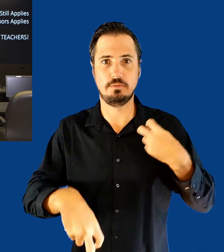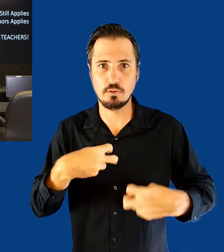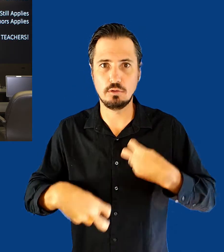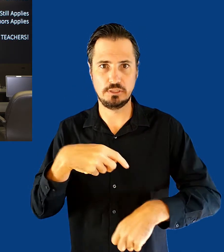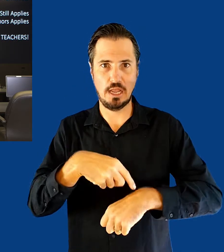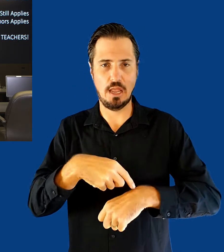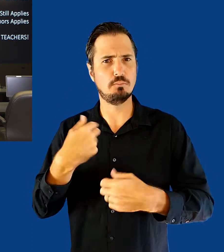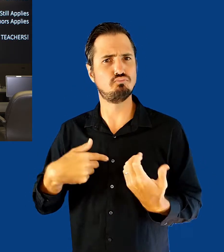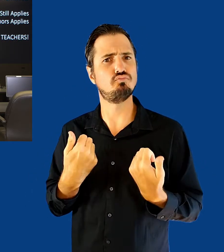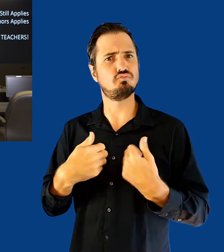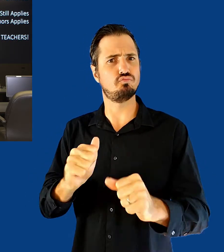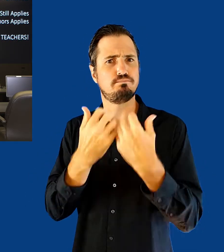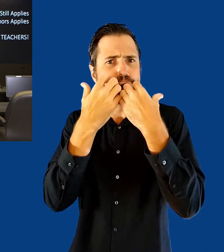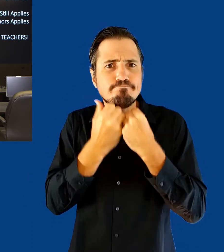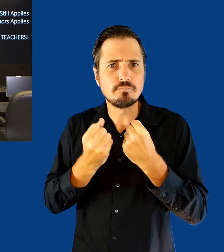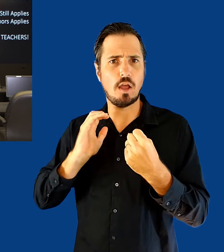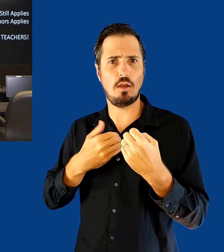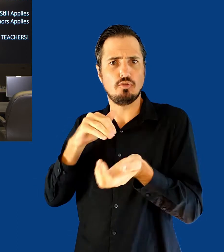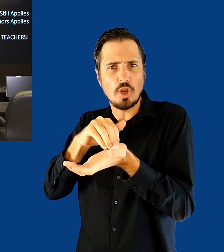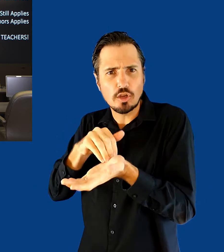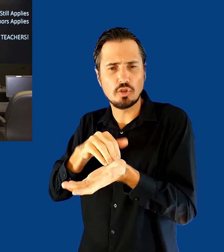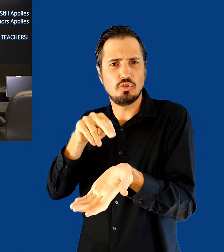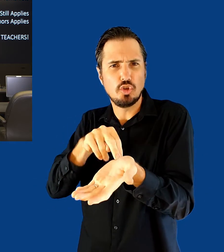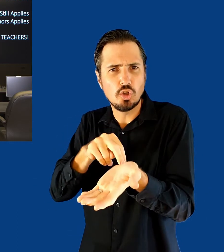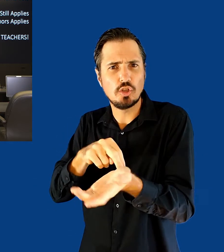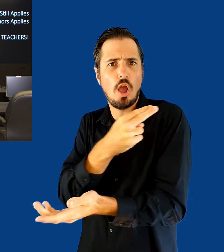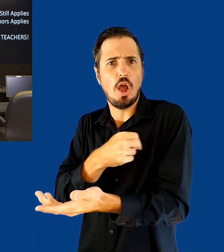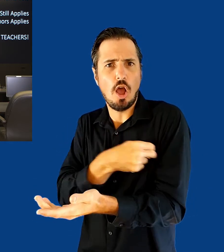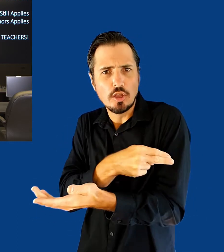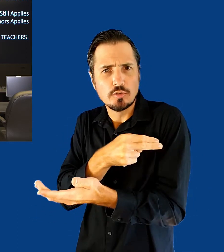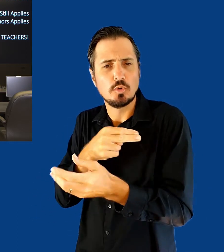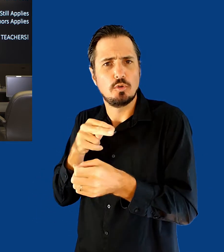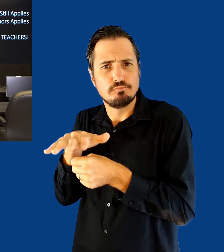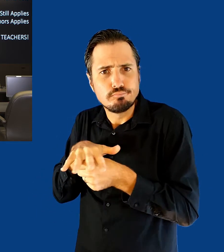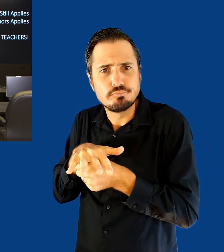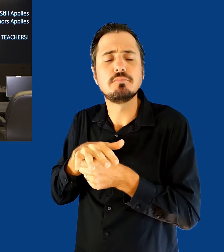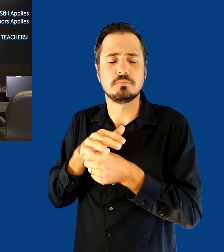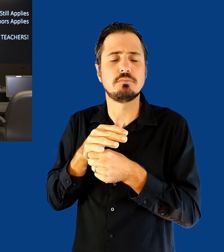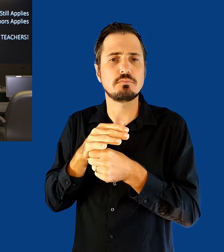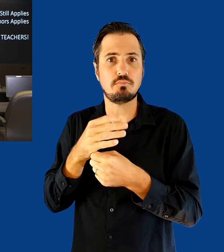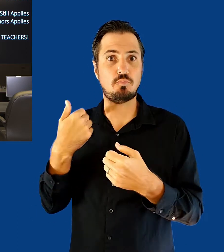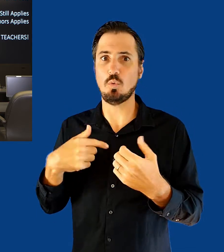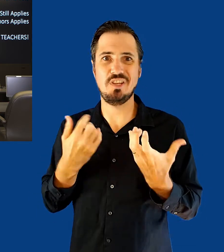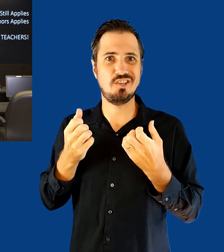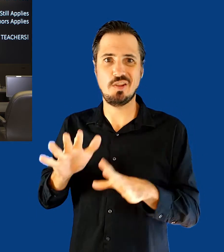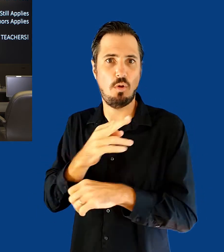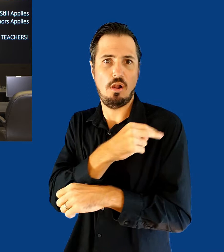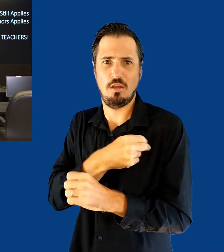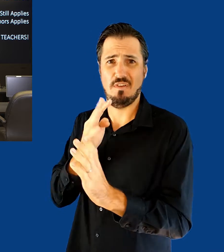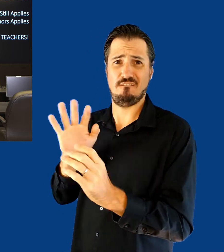Our concern was that our first responders could be easily overwhelmed, and we needed them to be prepared for a marathon, not a sprint.